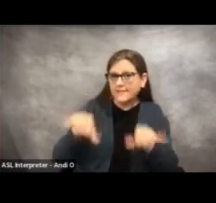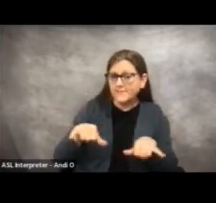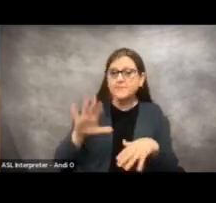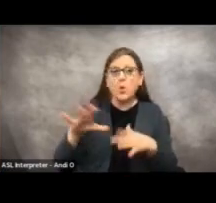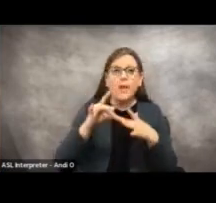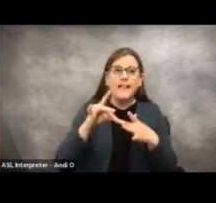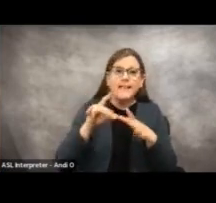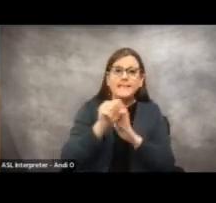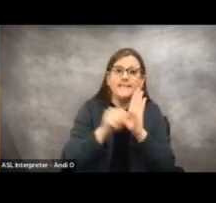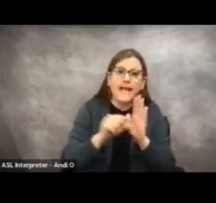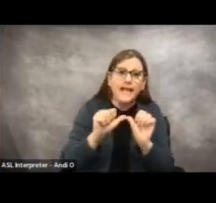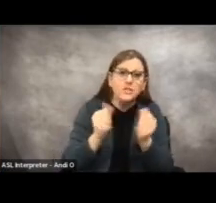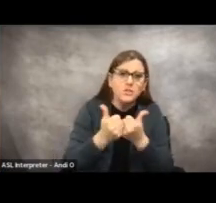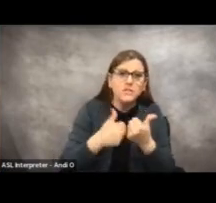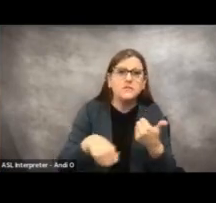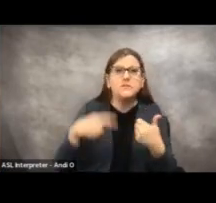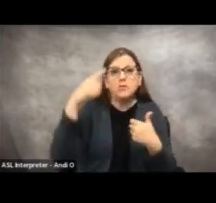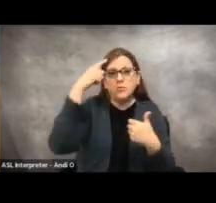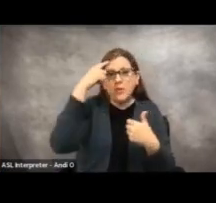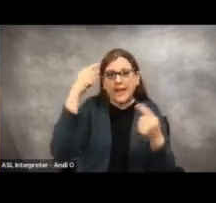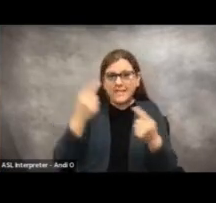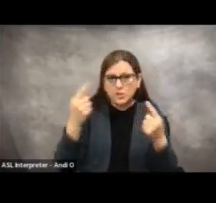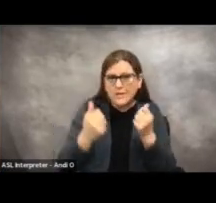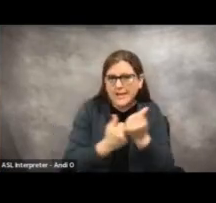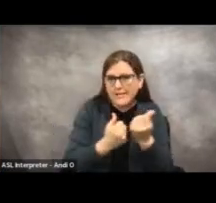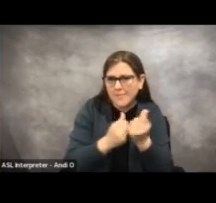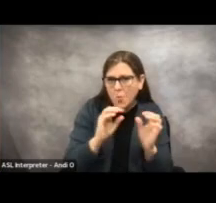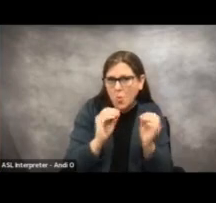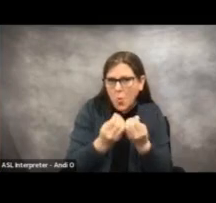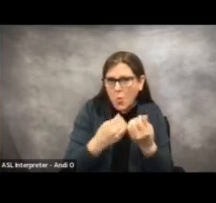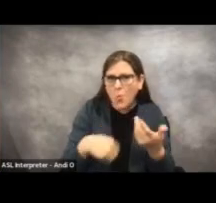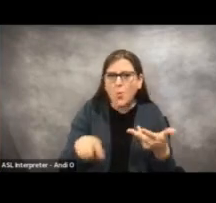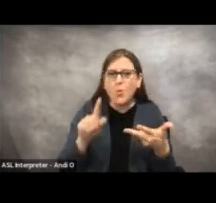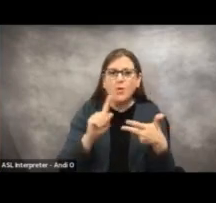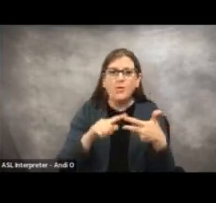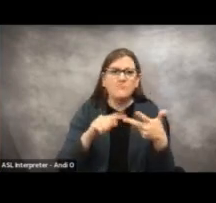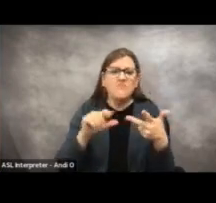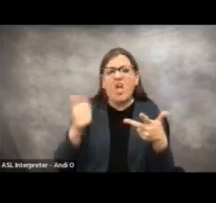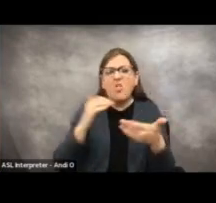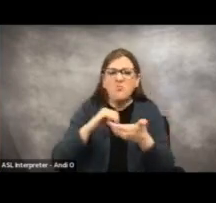injury advocacy organization, among other partners may be included. The child welfare